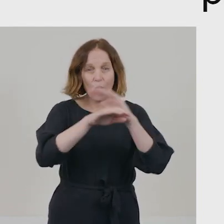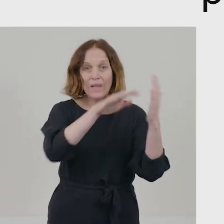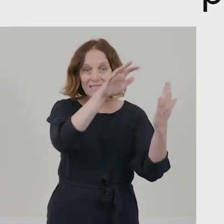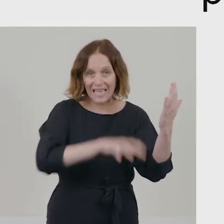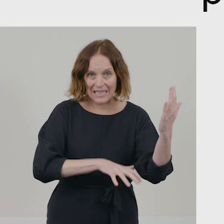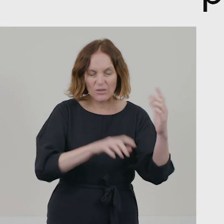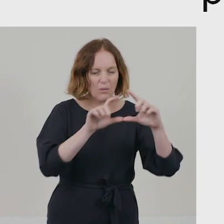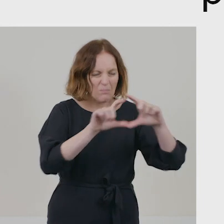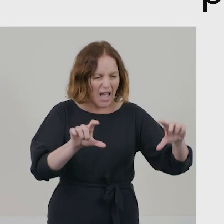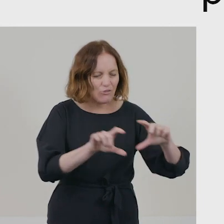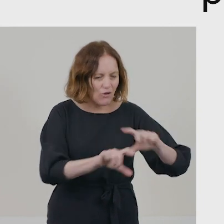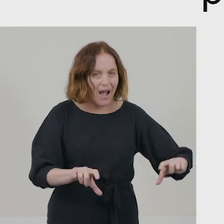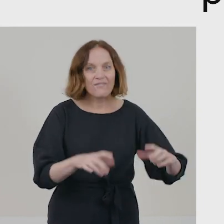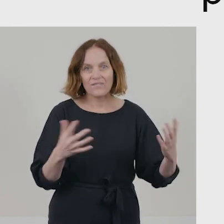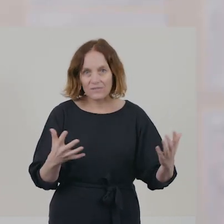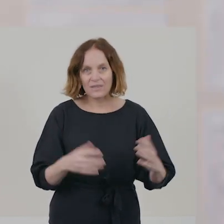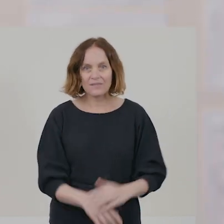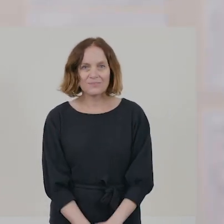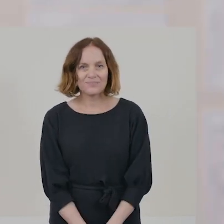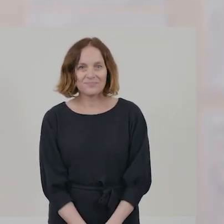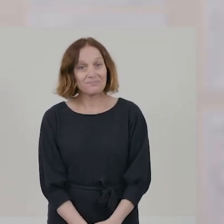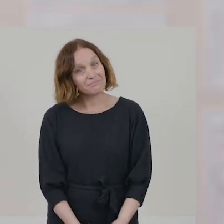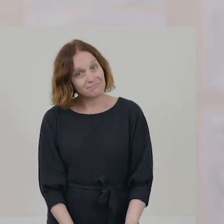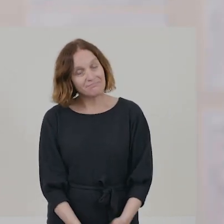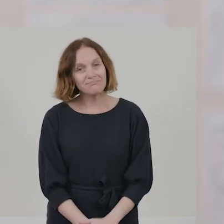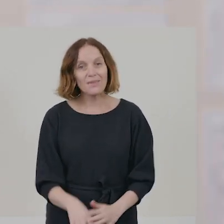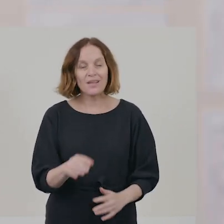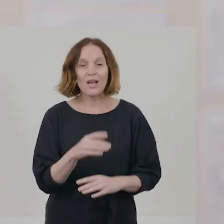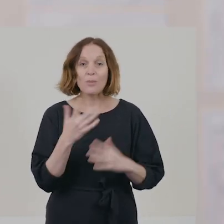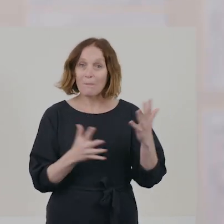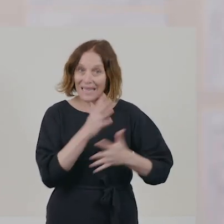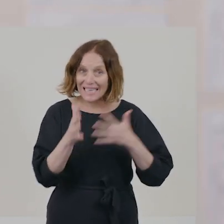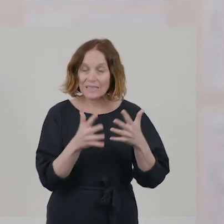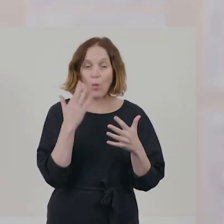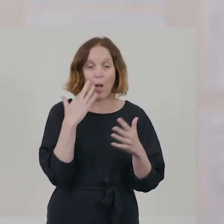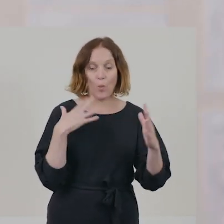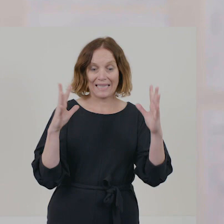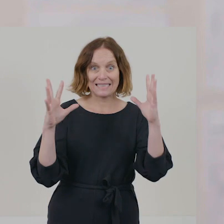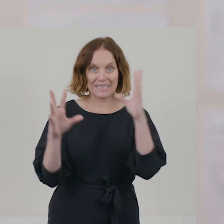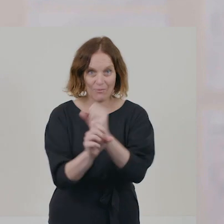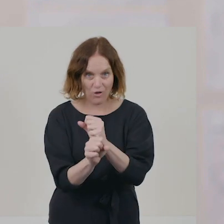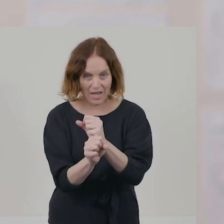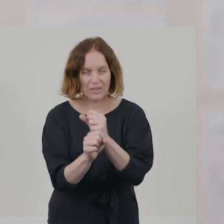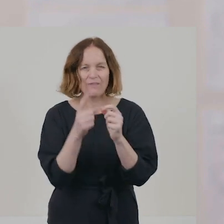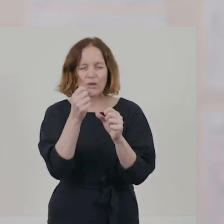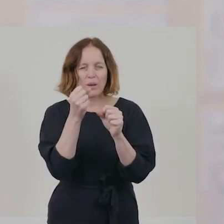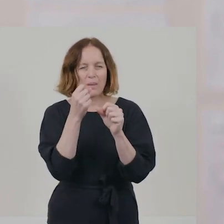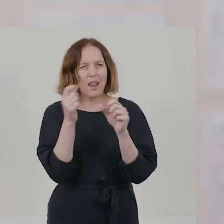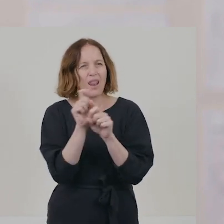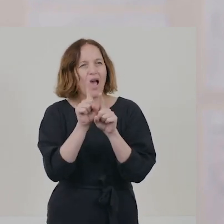or paragraph, or section. Okay. So this means that when we summarise, we need to create a shortened version,